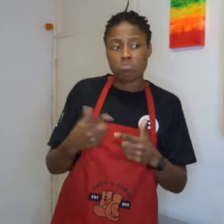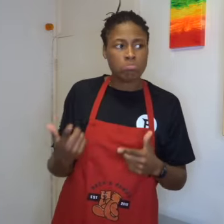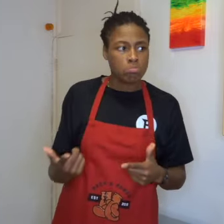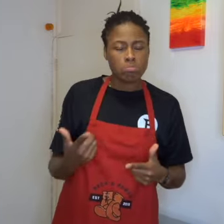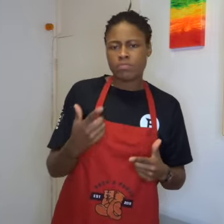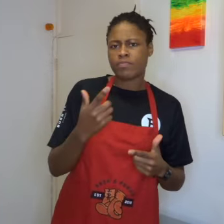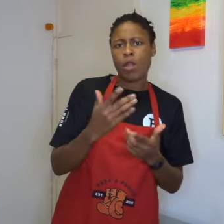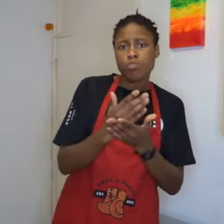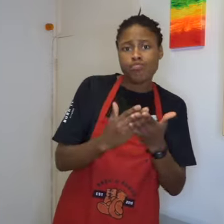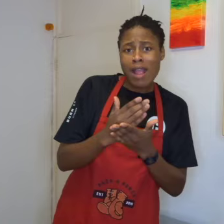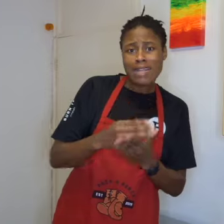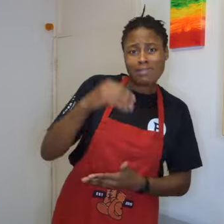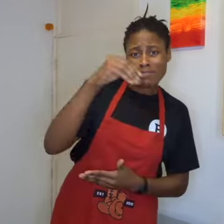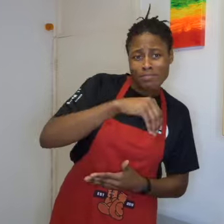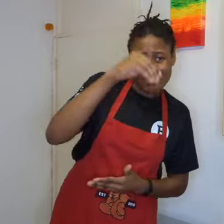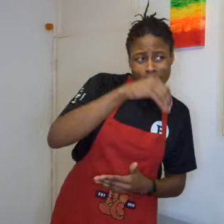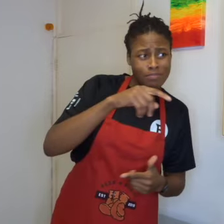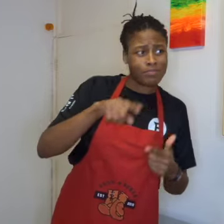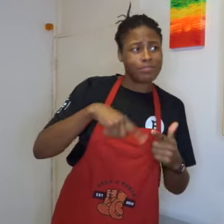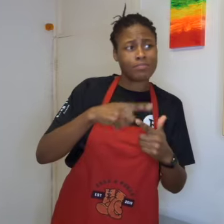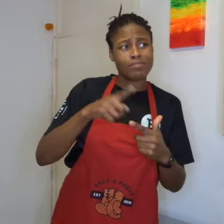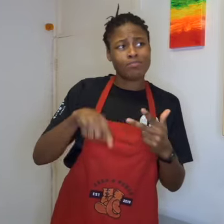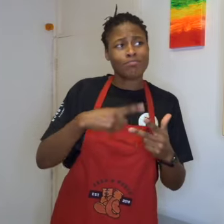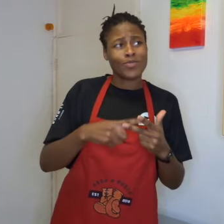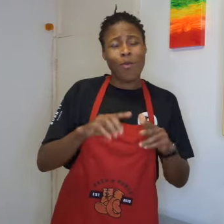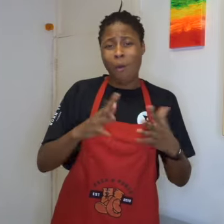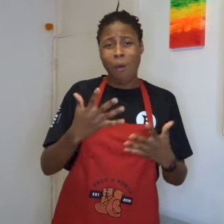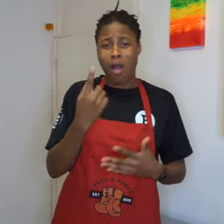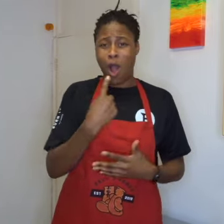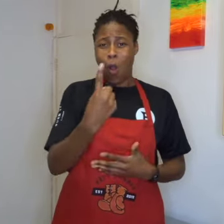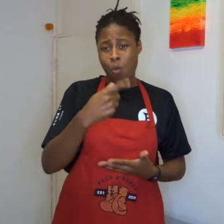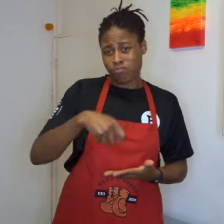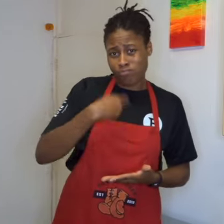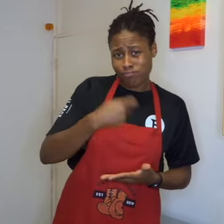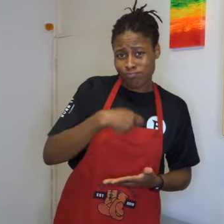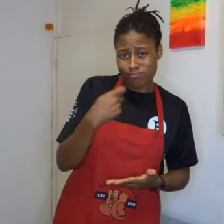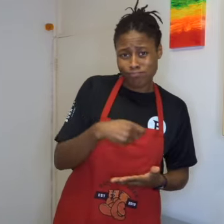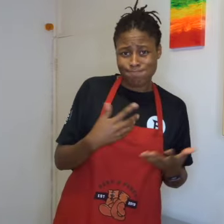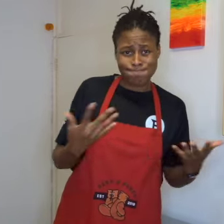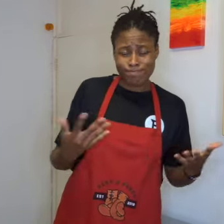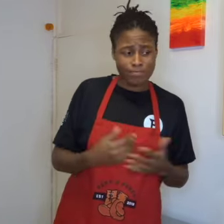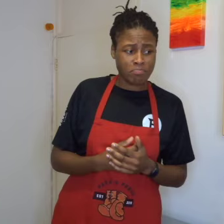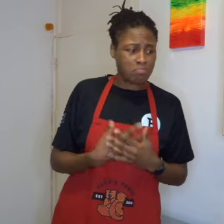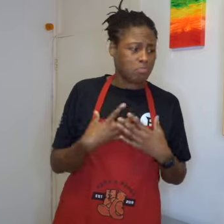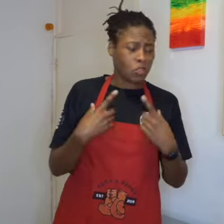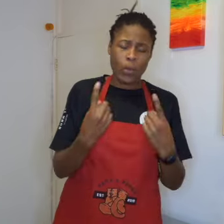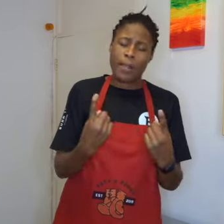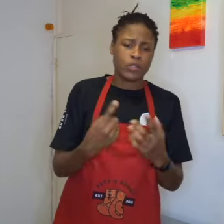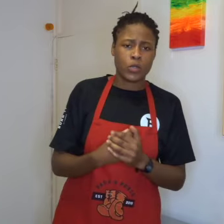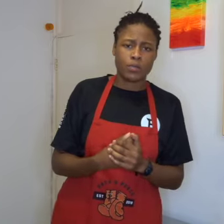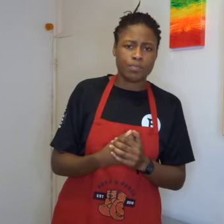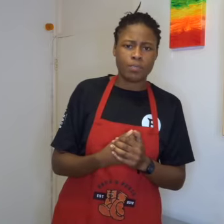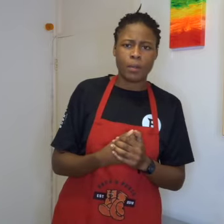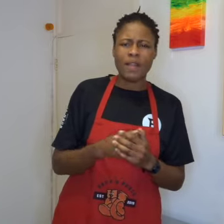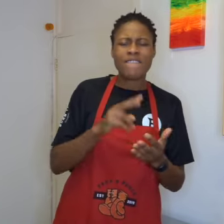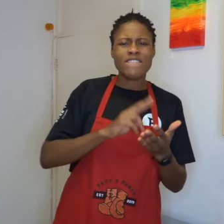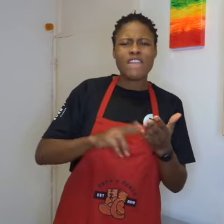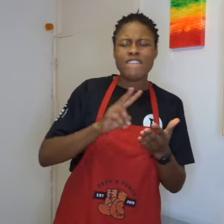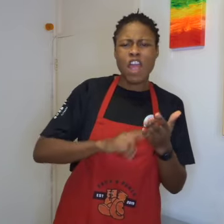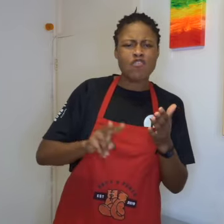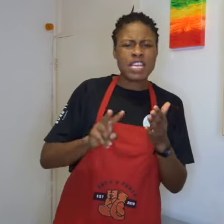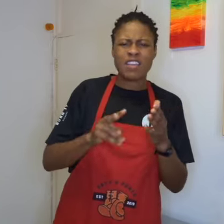it such as rice, bread. You can even eat it on its own. It's totally up to you, it's a